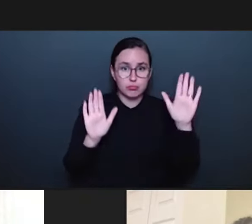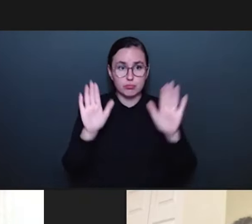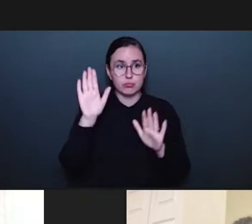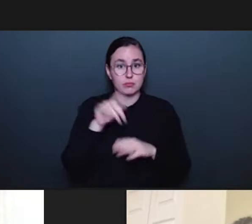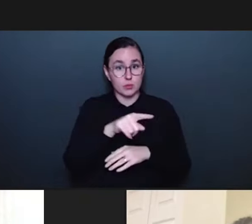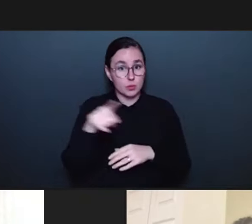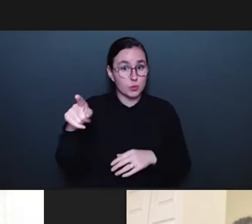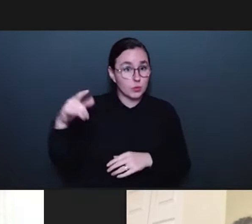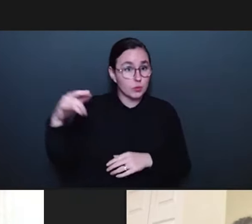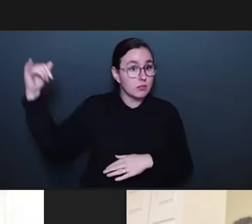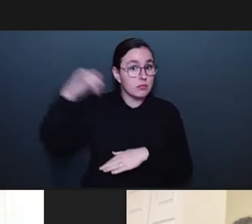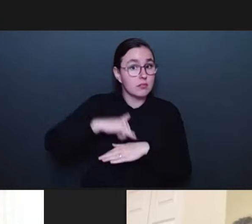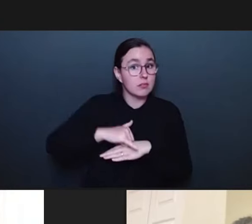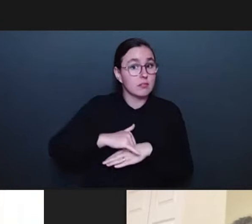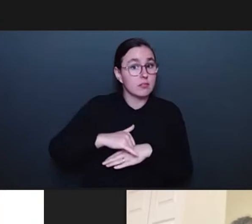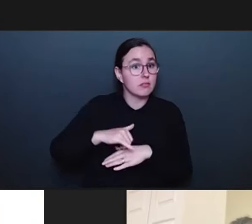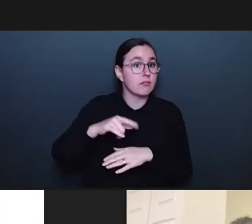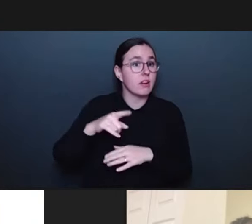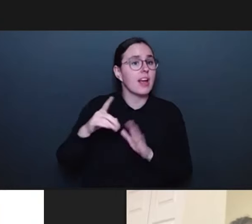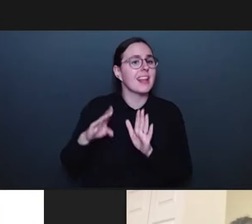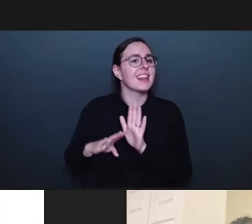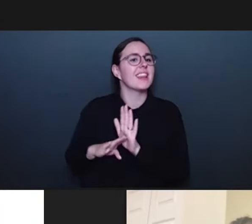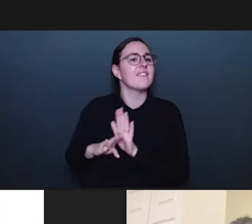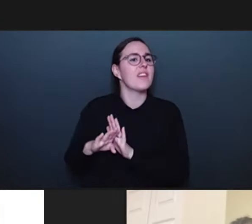All right, what about from a developed country?